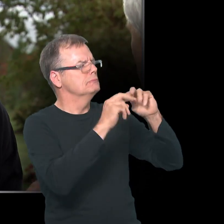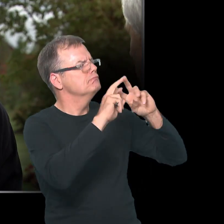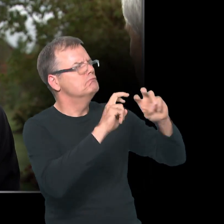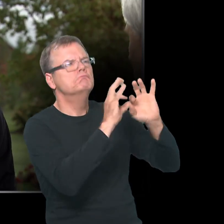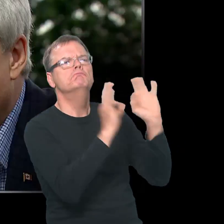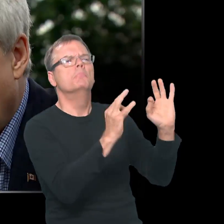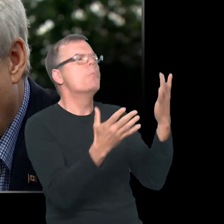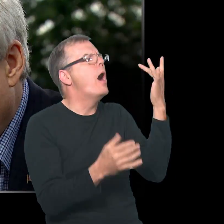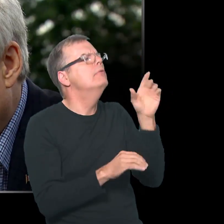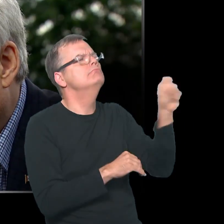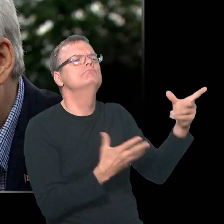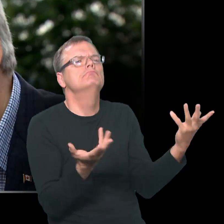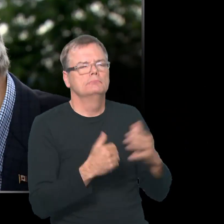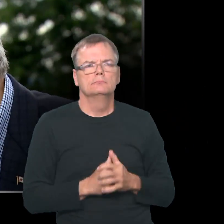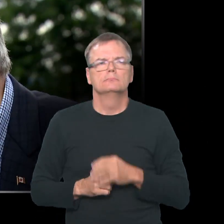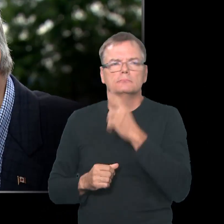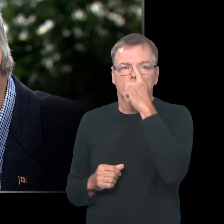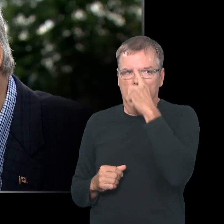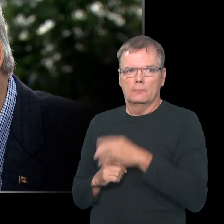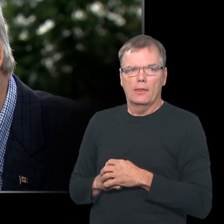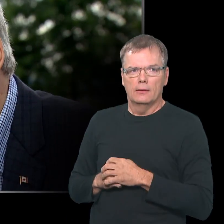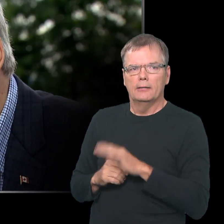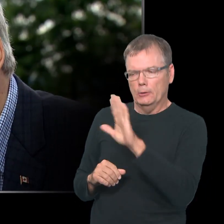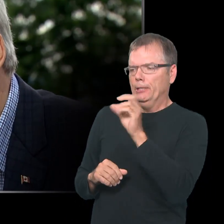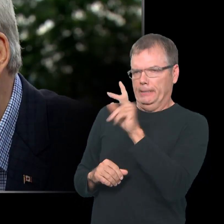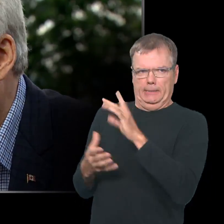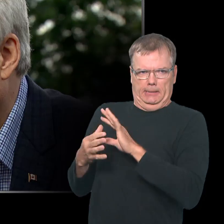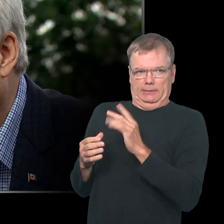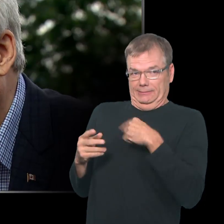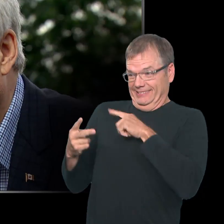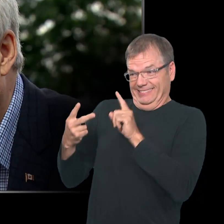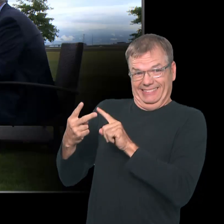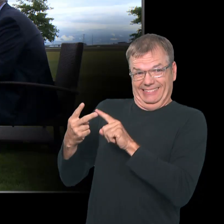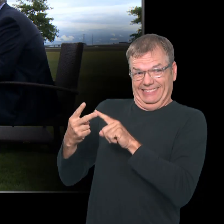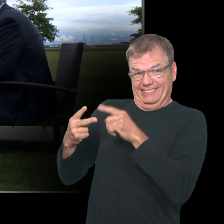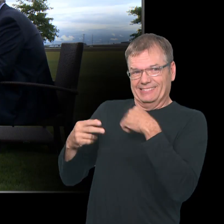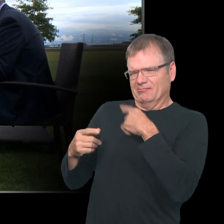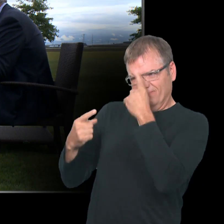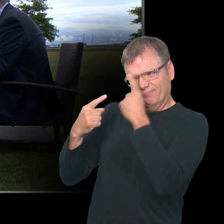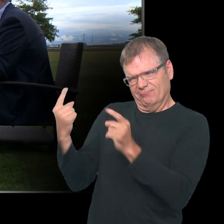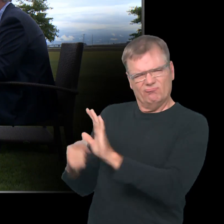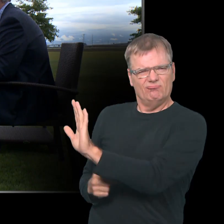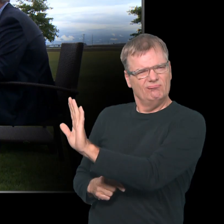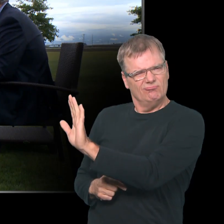that you're right in your analysis of what is going to happen? Well, look. I would say two things to that, Peter.